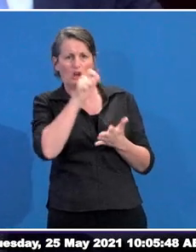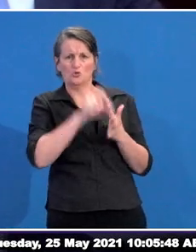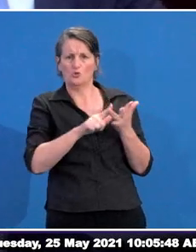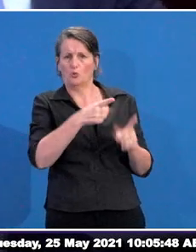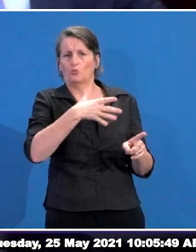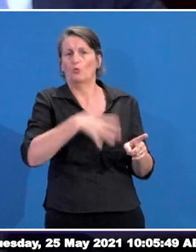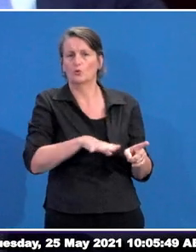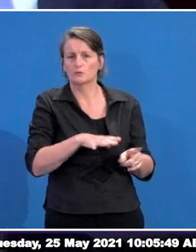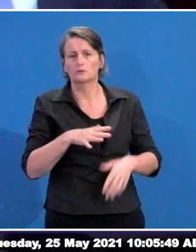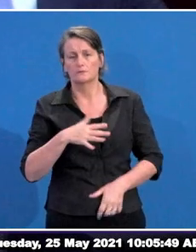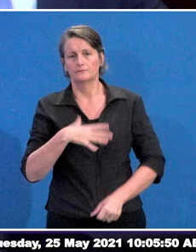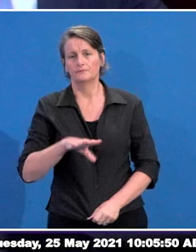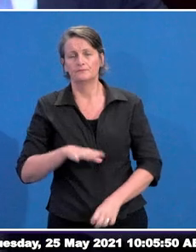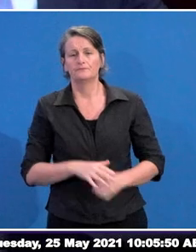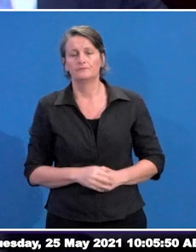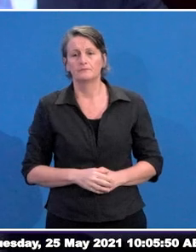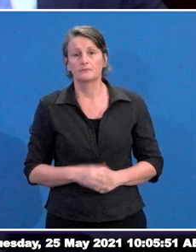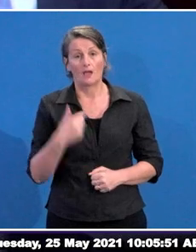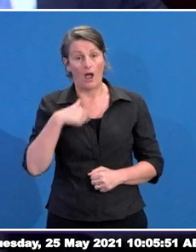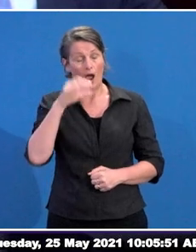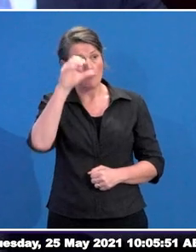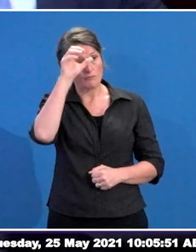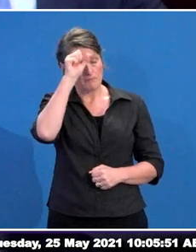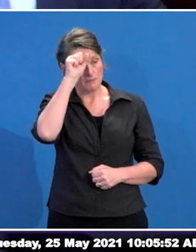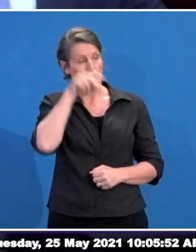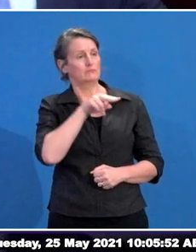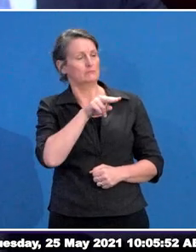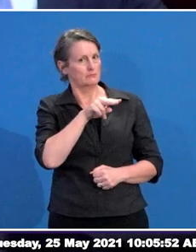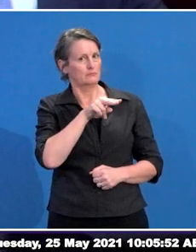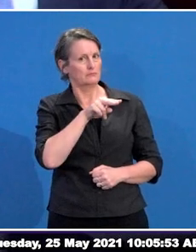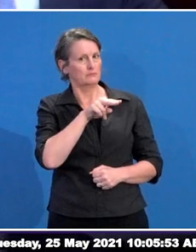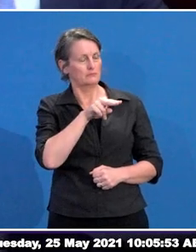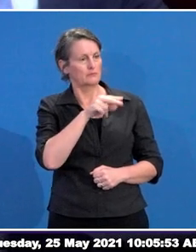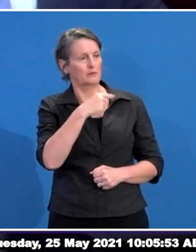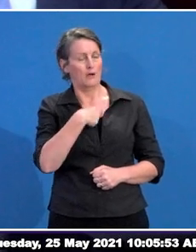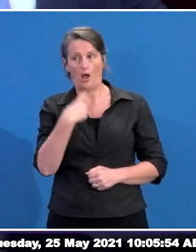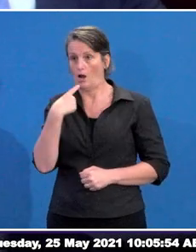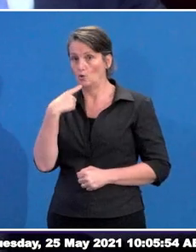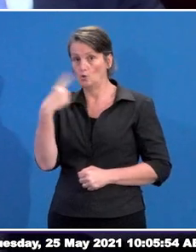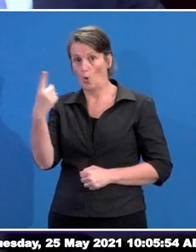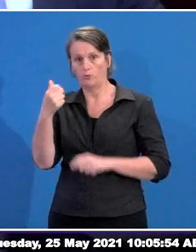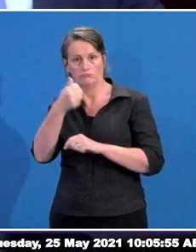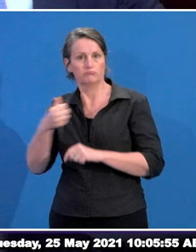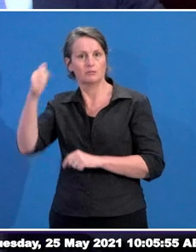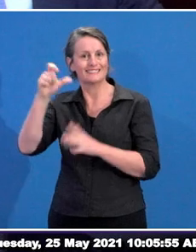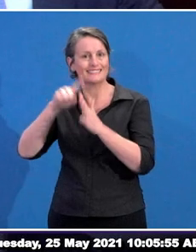I recall relaying this directly to Caroline Cuddihy and Jonathan Swain